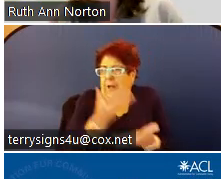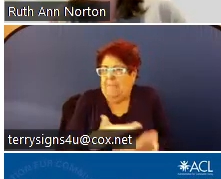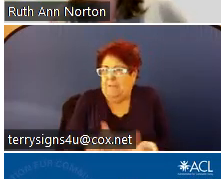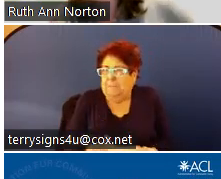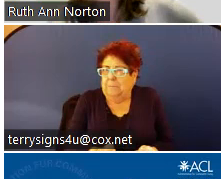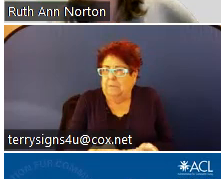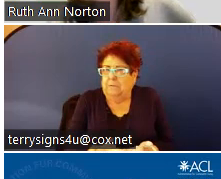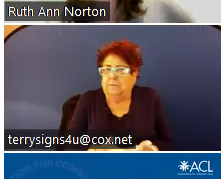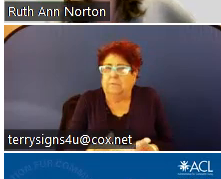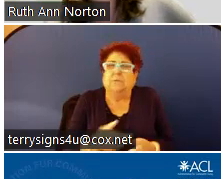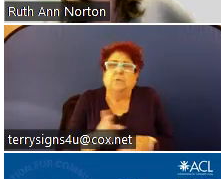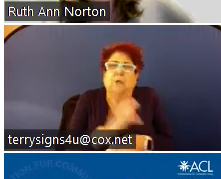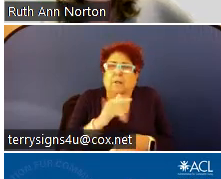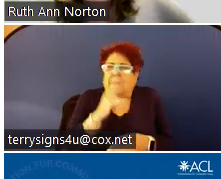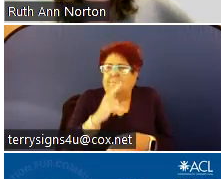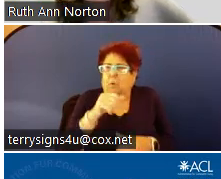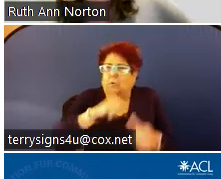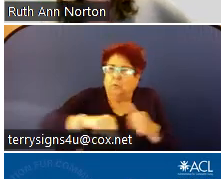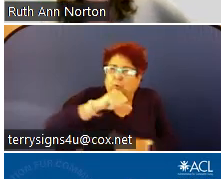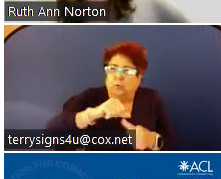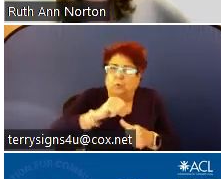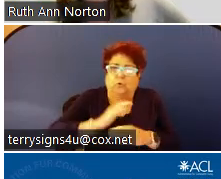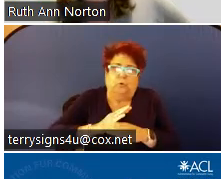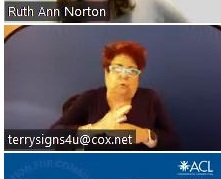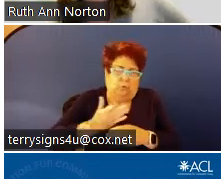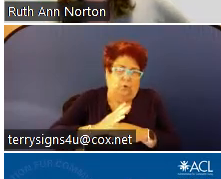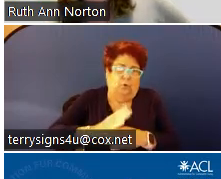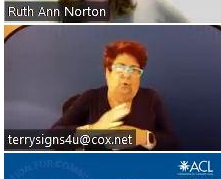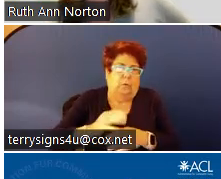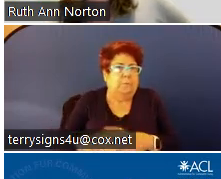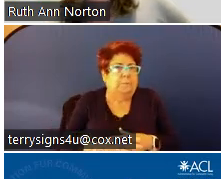and social determinants. If you want to go to the next slide.